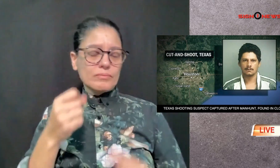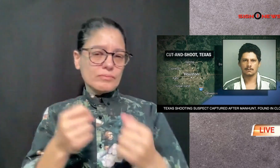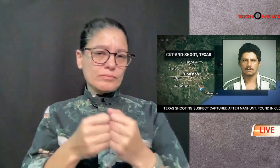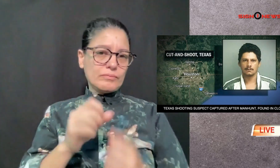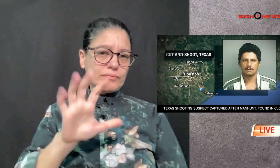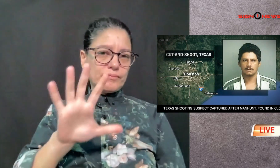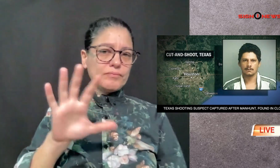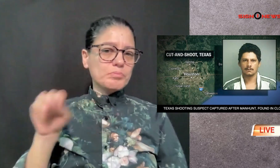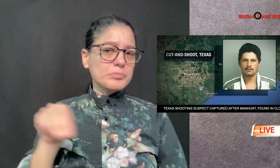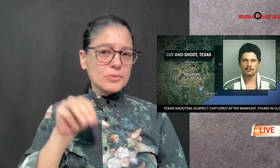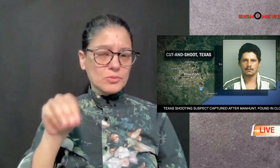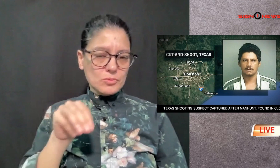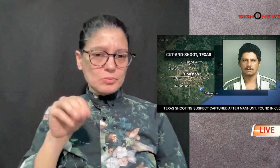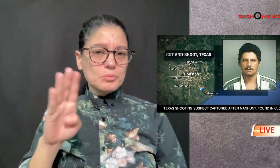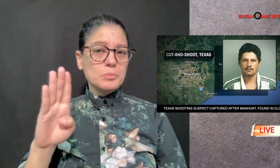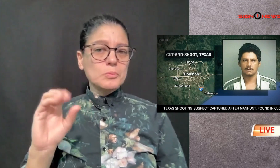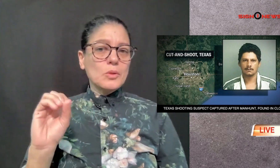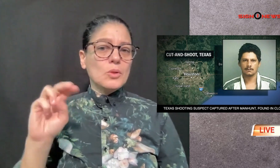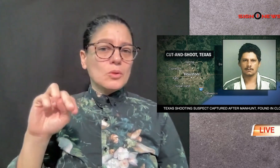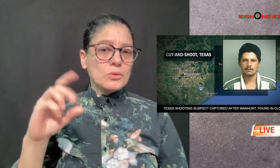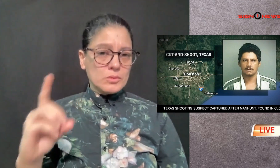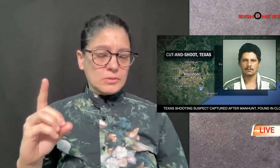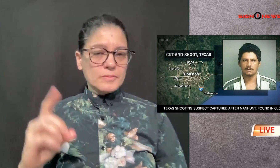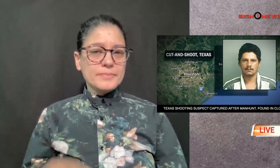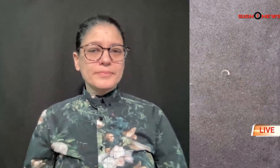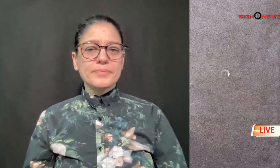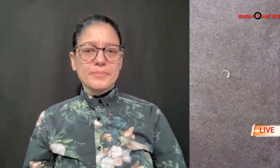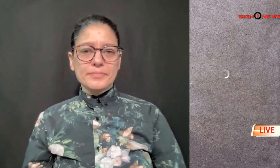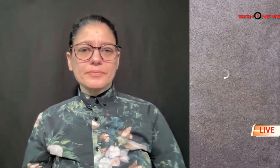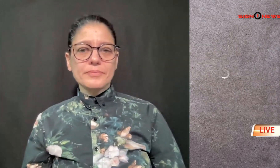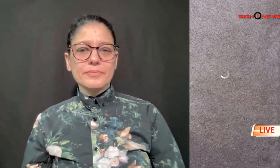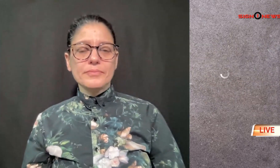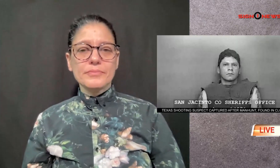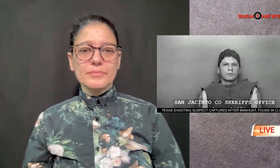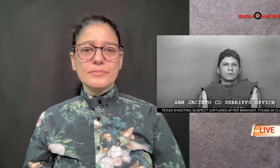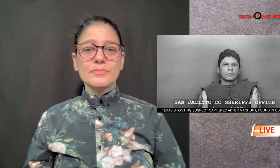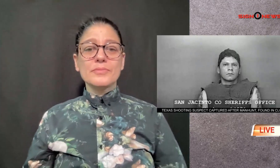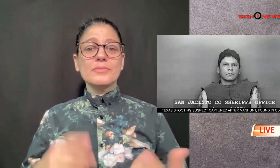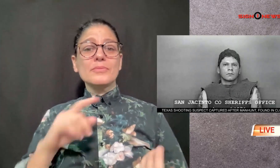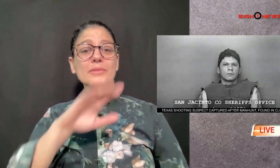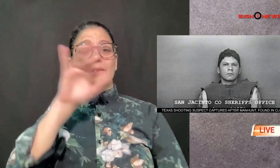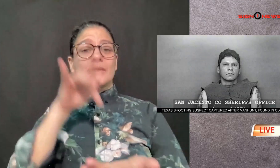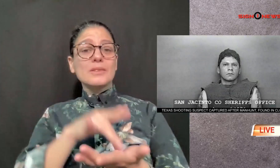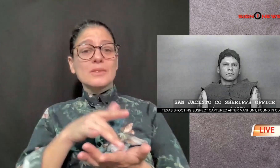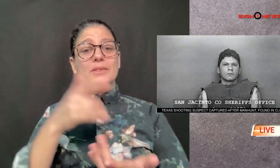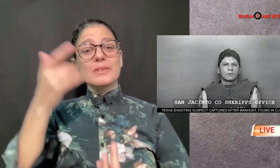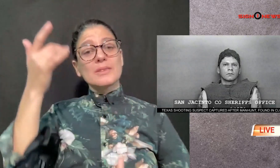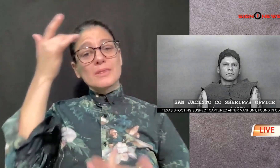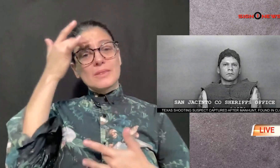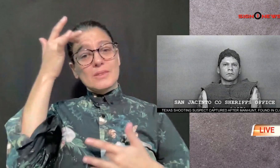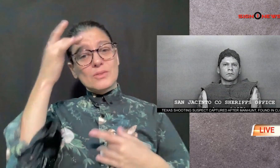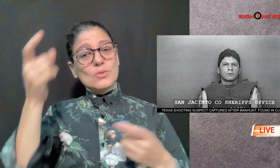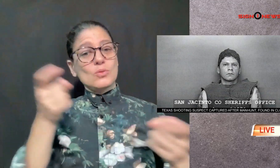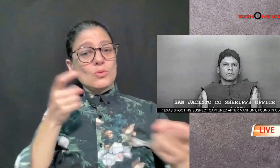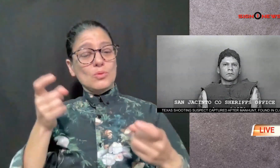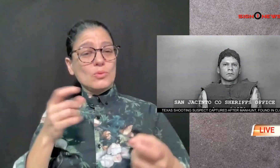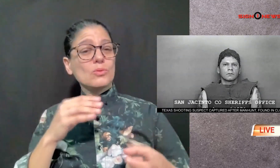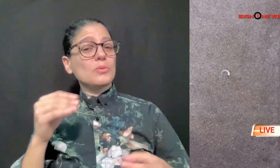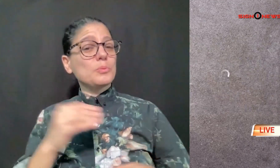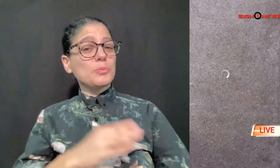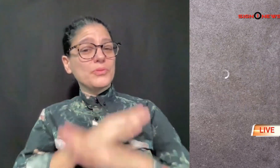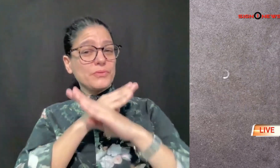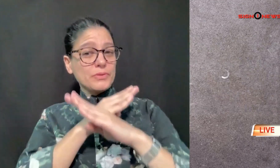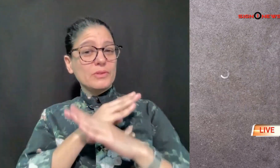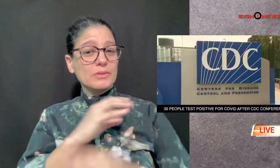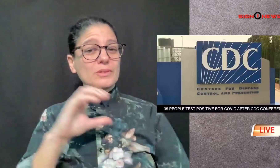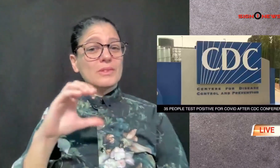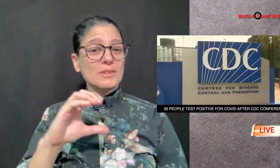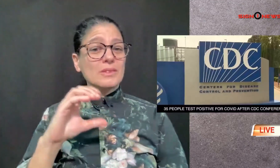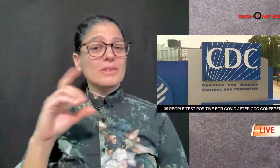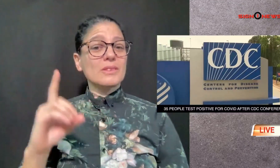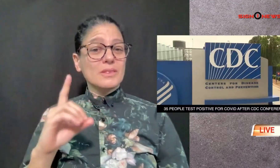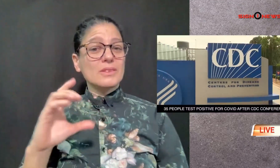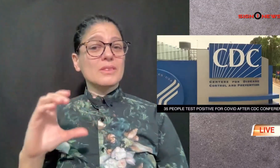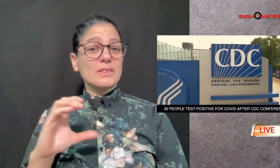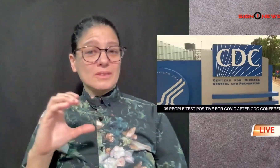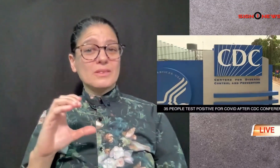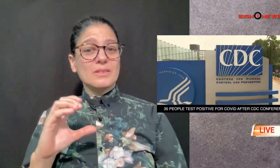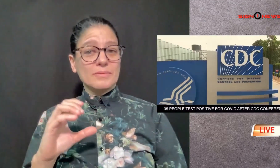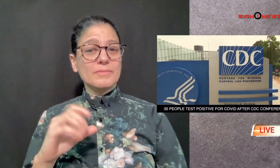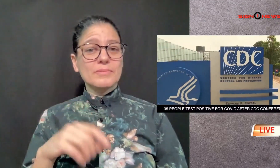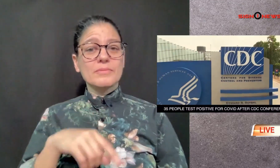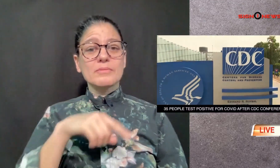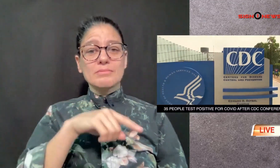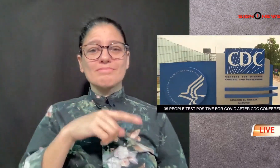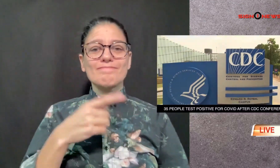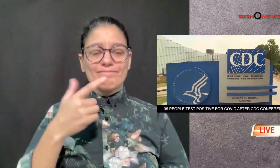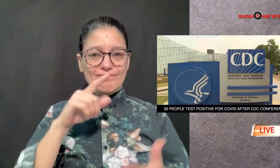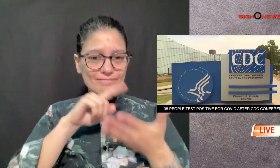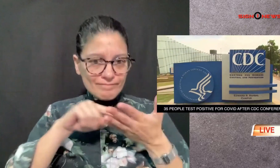bond the Centers for Disease Control and prevention